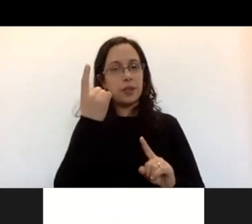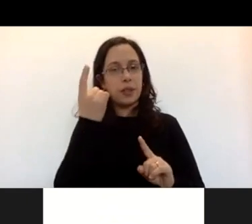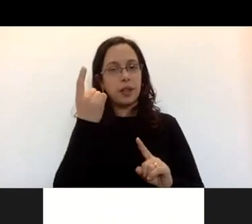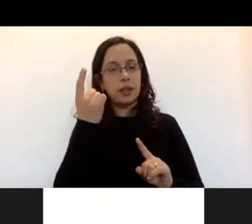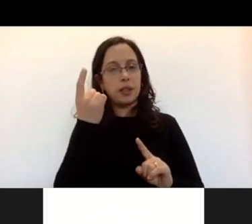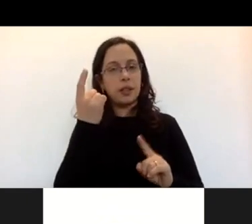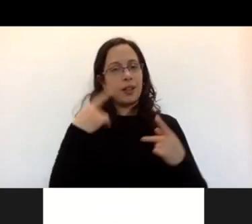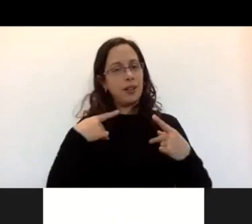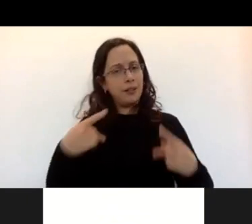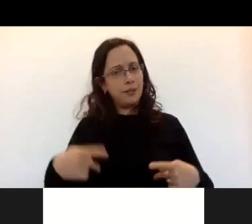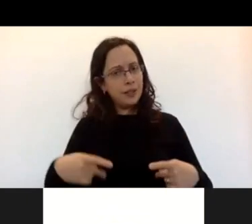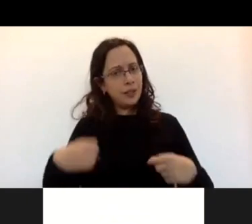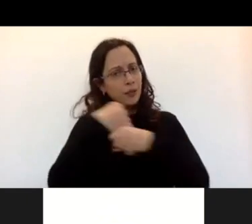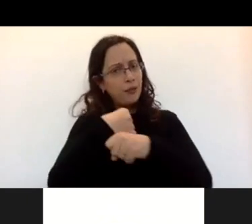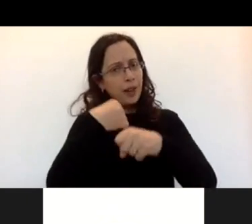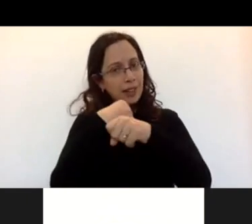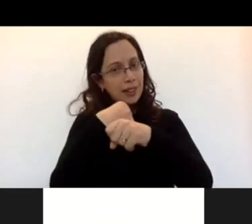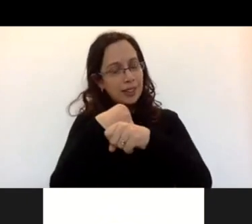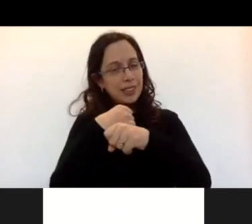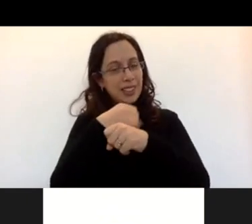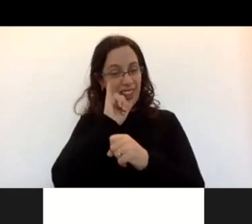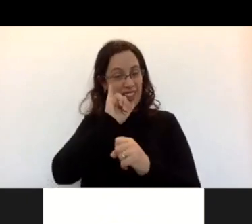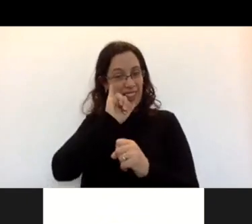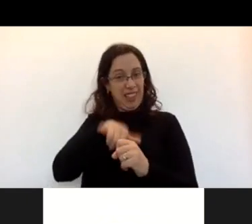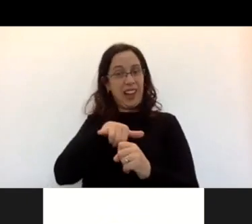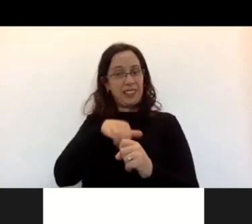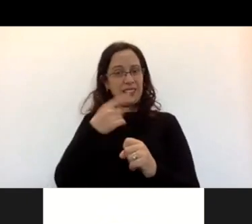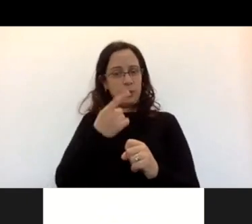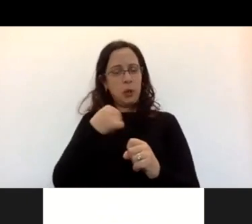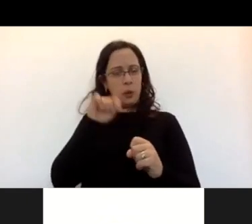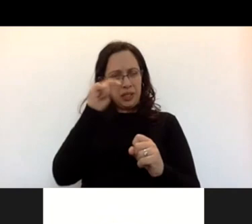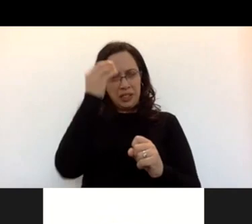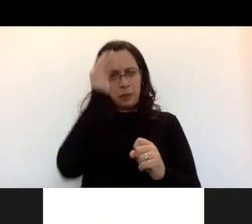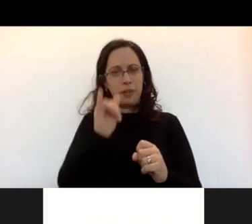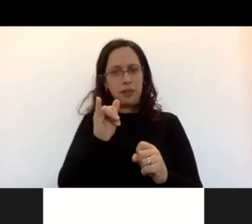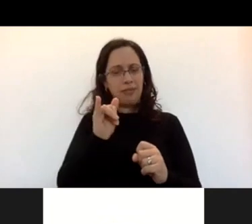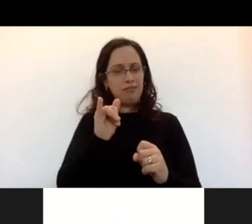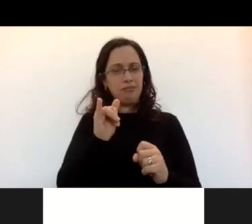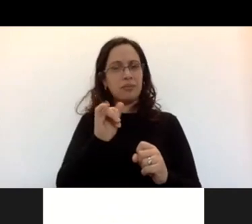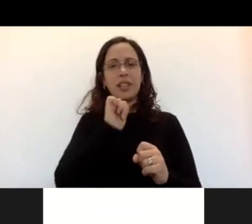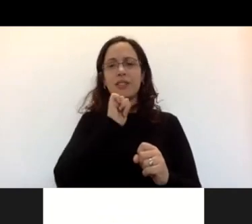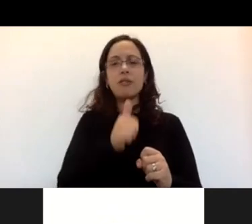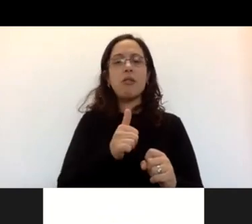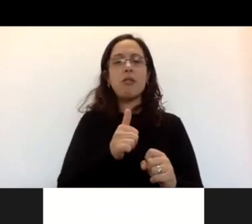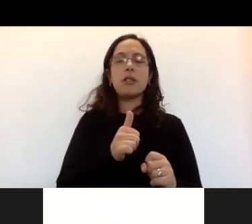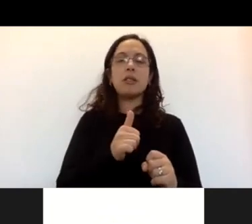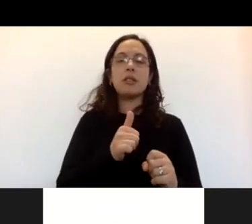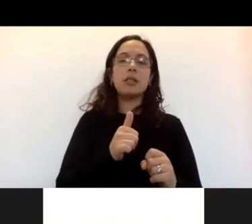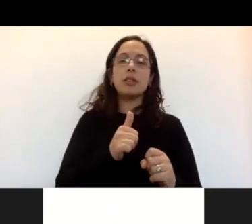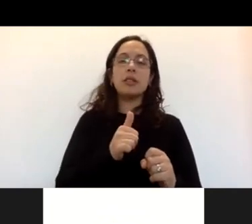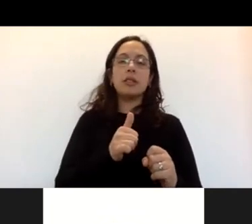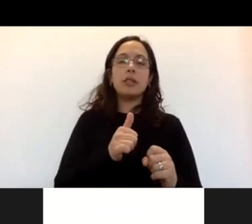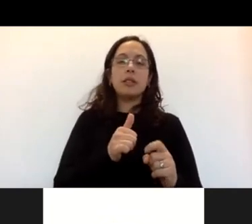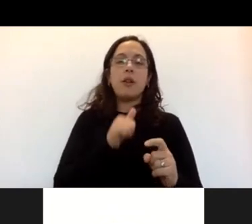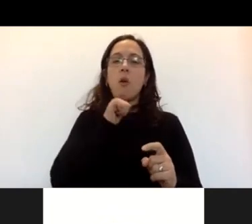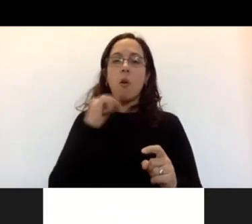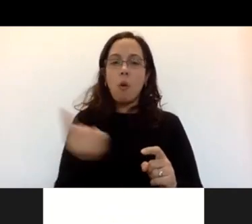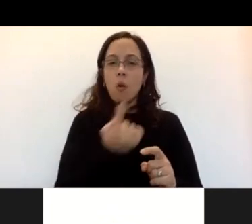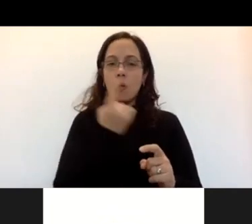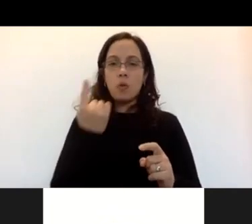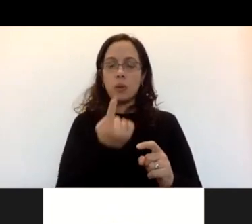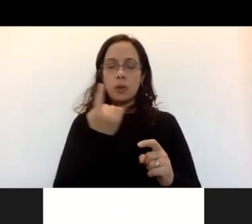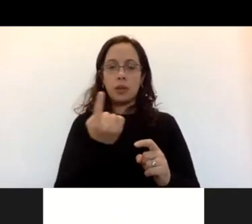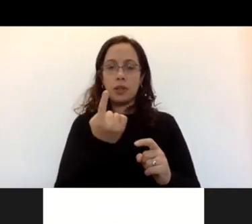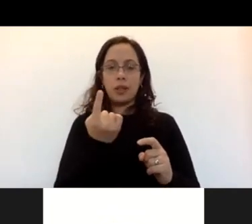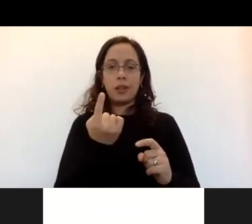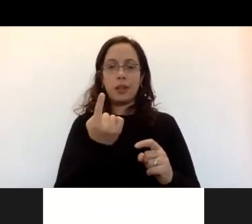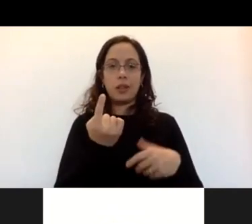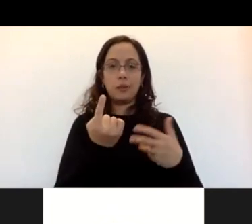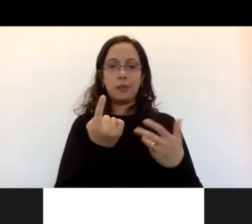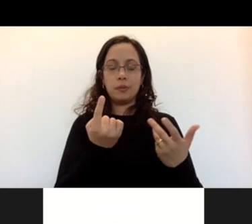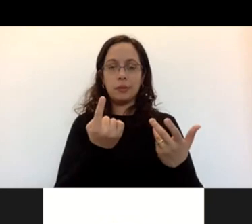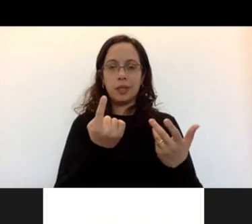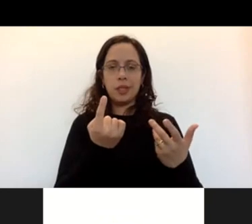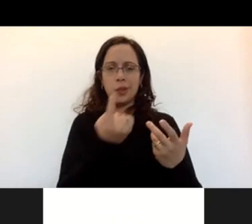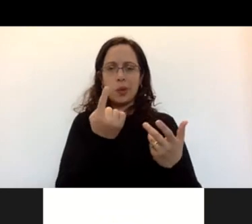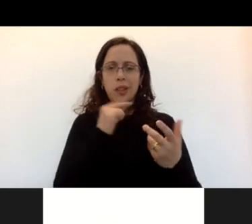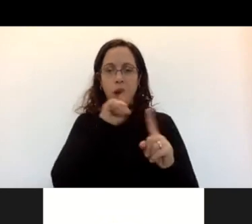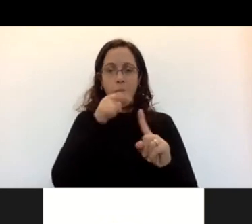violence as a phenomenon in itself um, that is not delimited necessarily by its scope right? um,